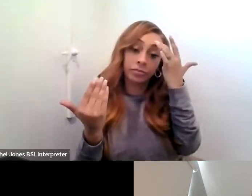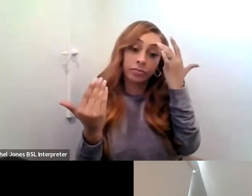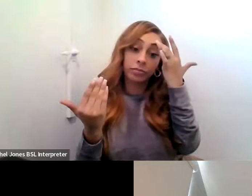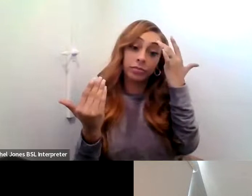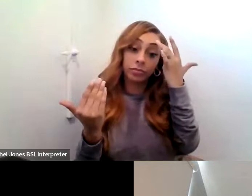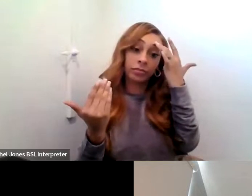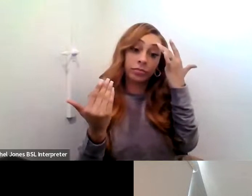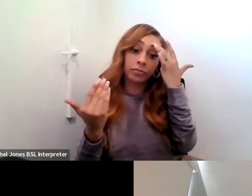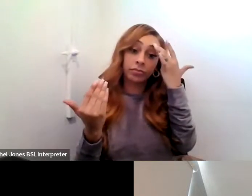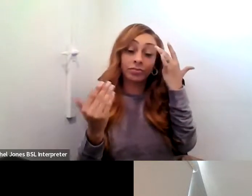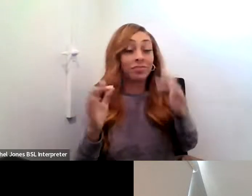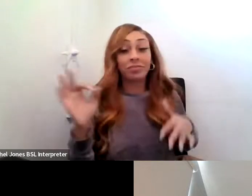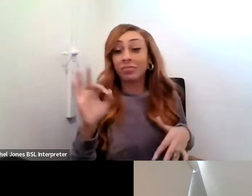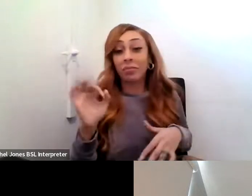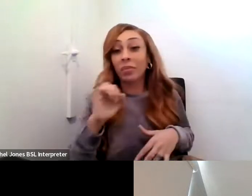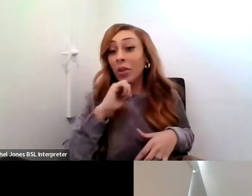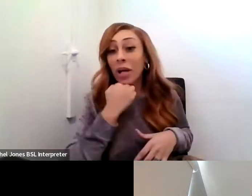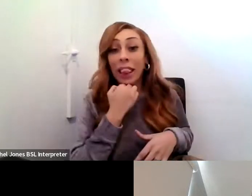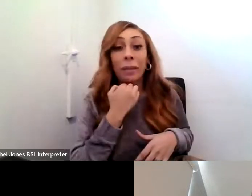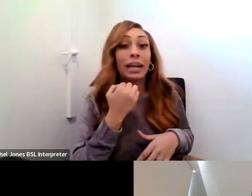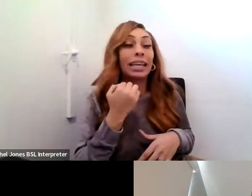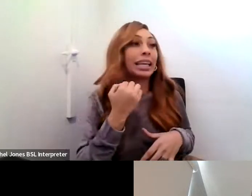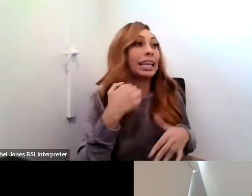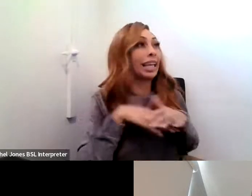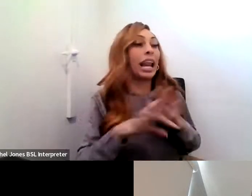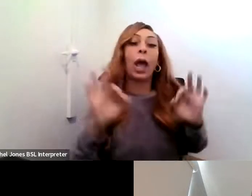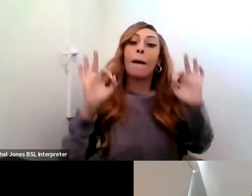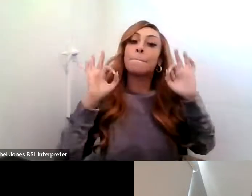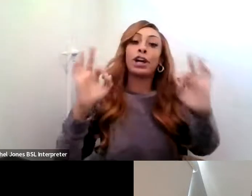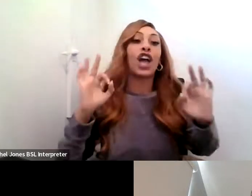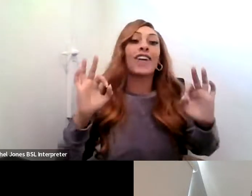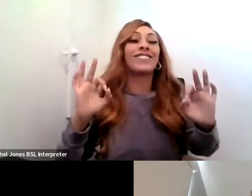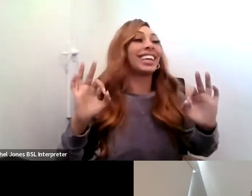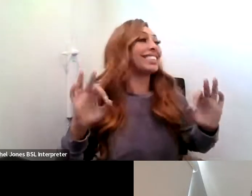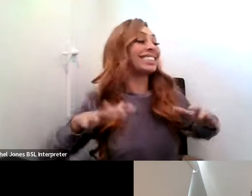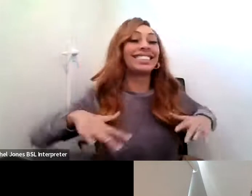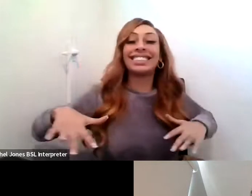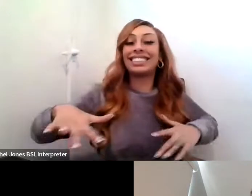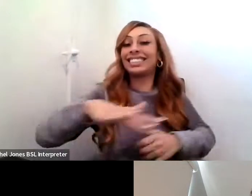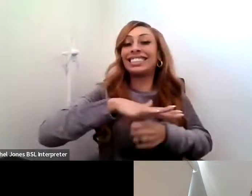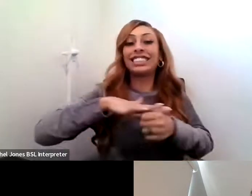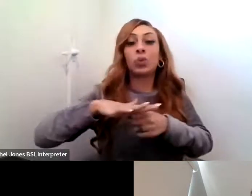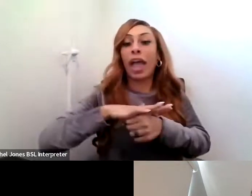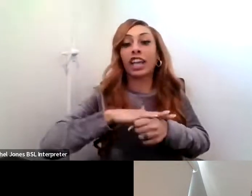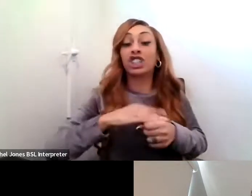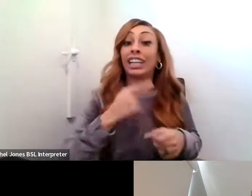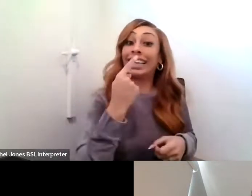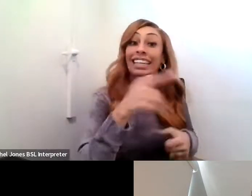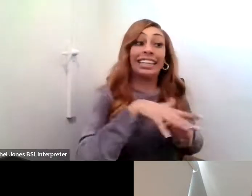in the ideal conditions that the people who designed those experiences originally envisaged, and in each of the scenarios I have just described,